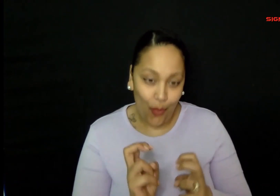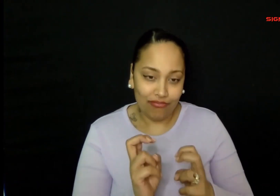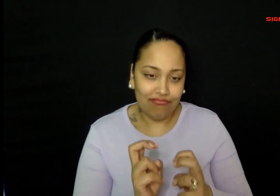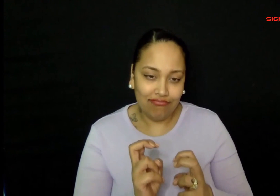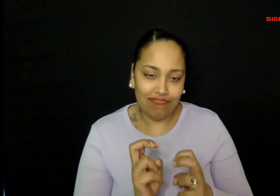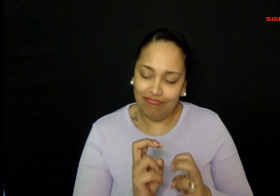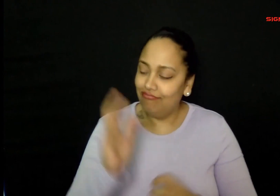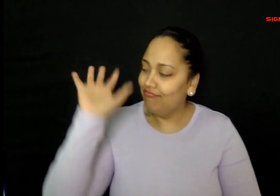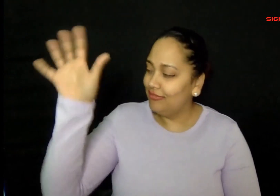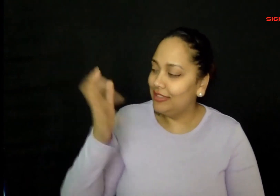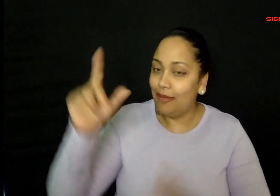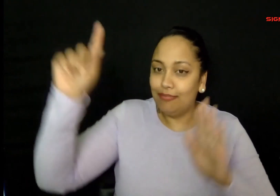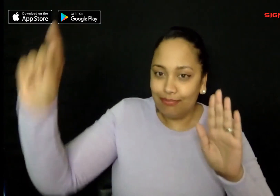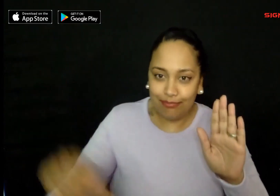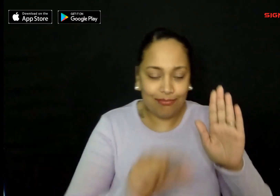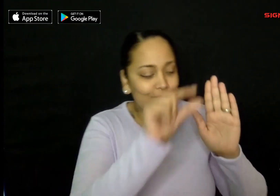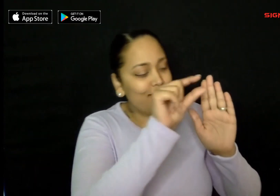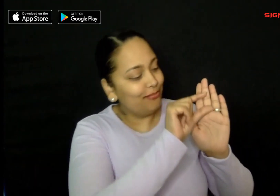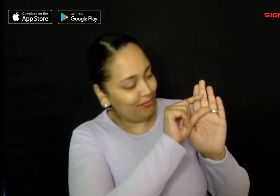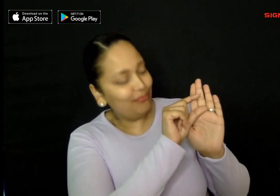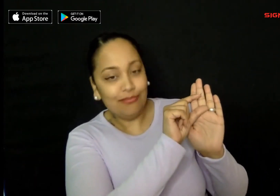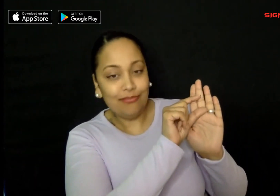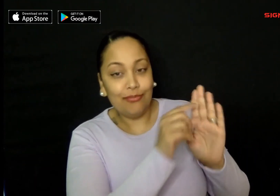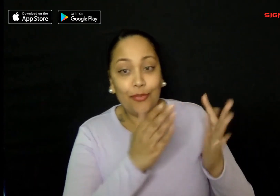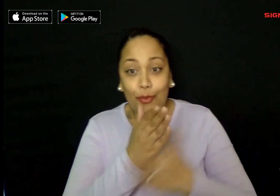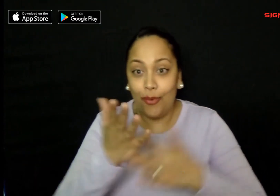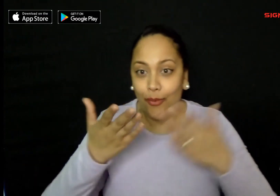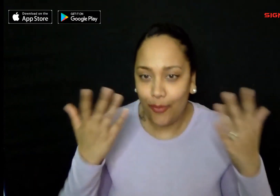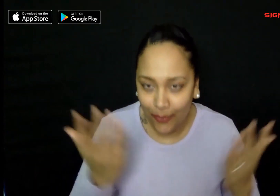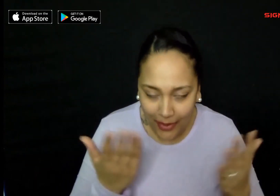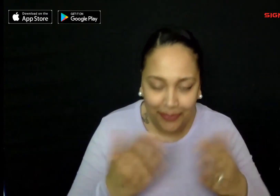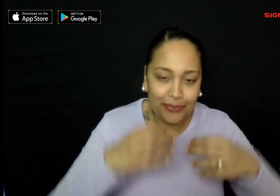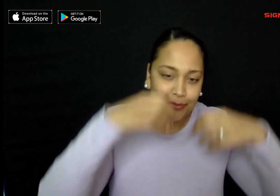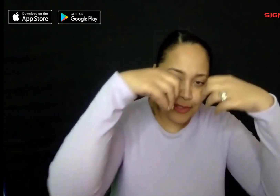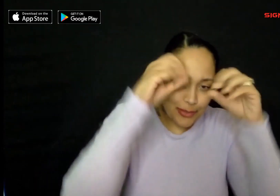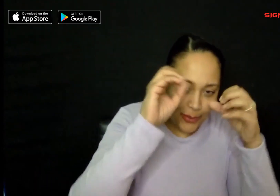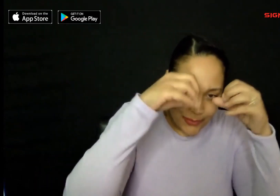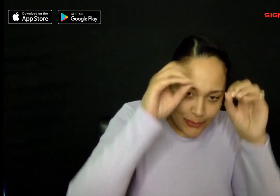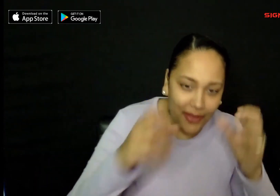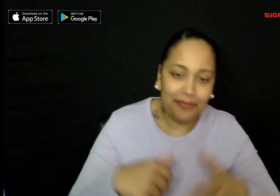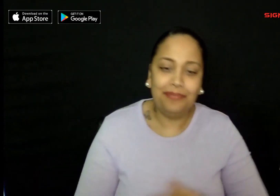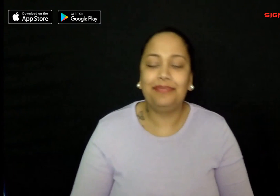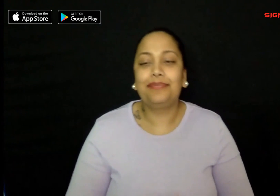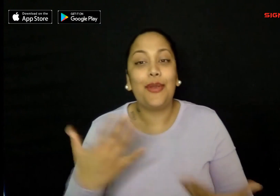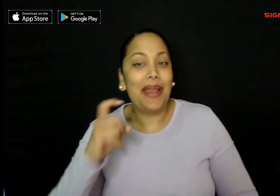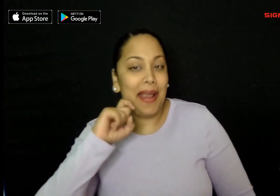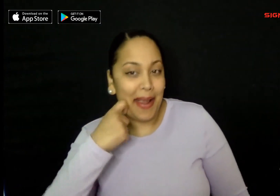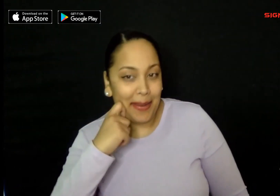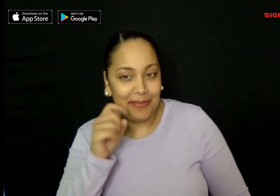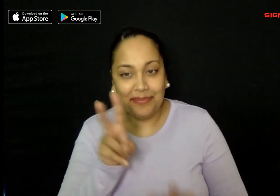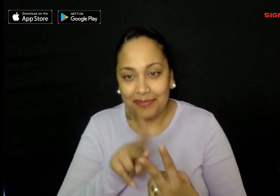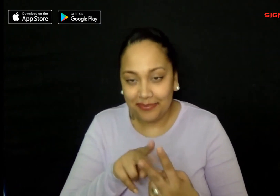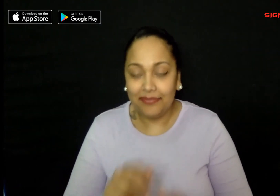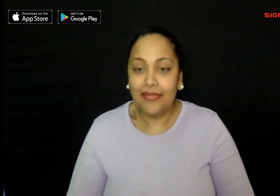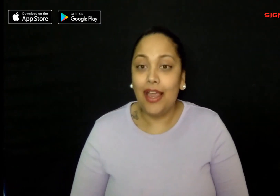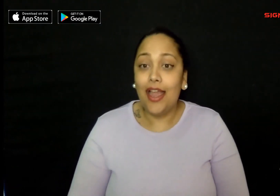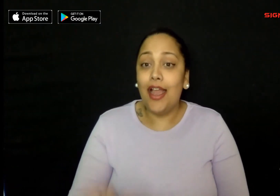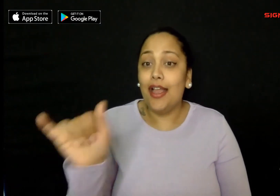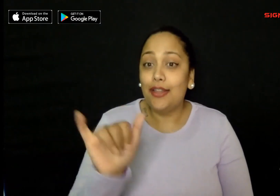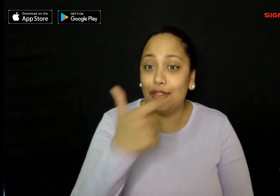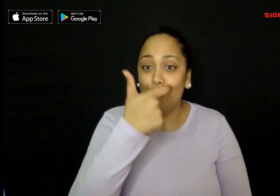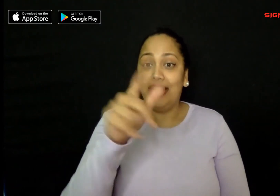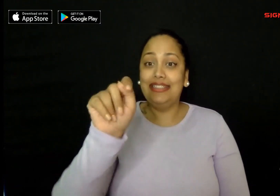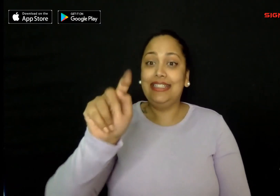Sign1News app by heading to the app store or Google play store on your smart phone and